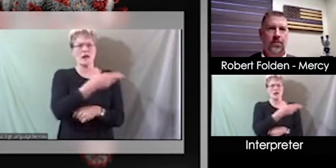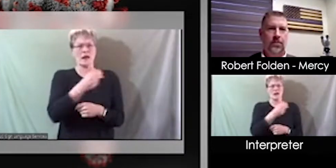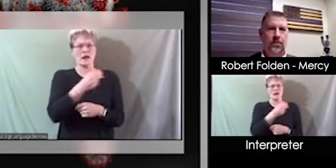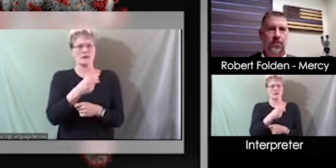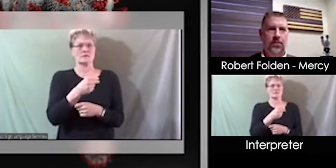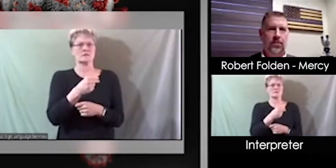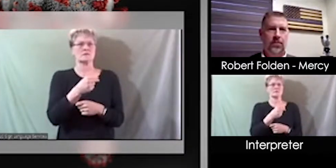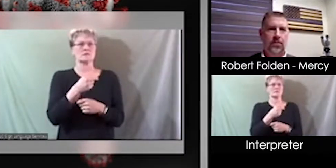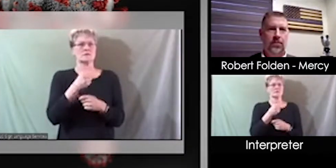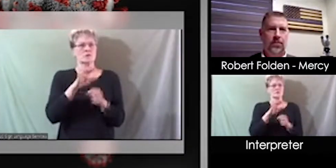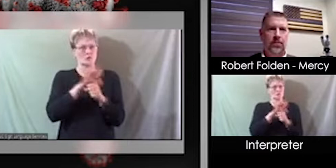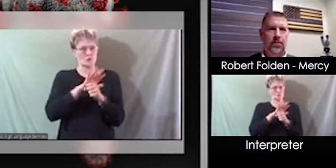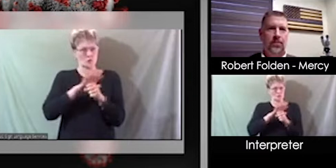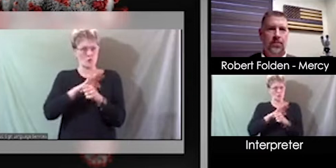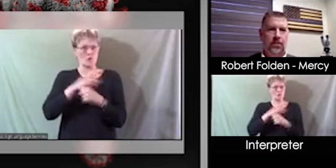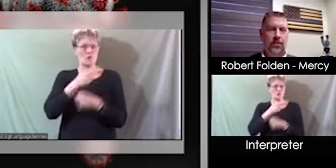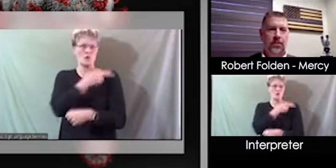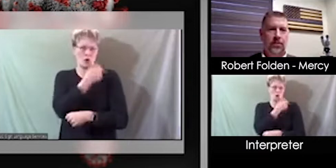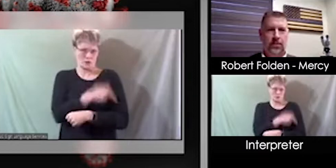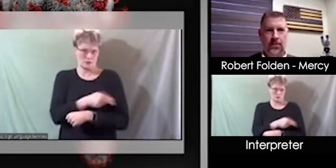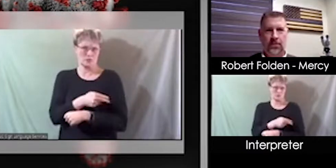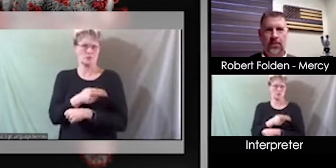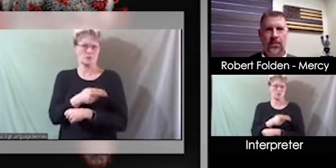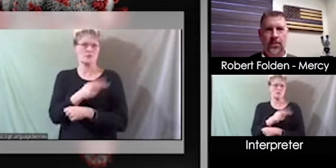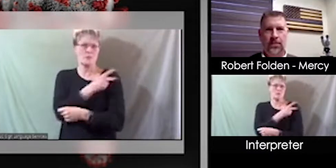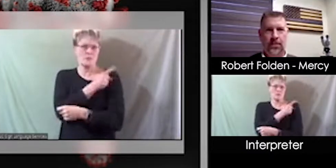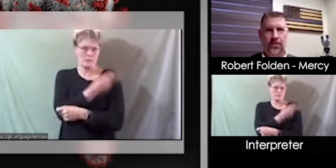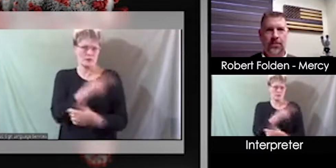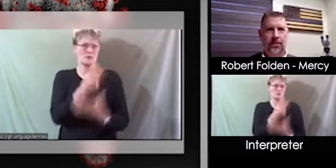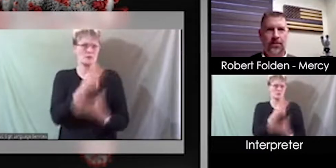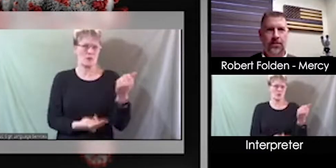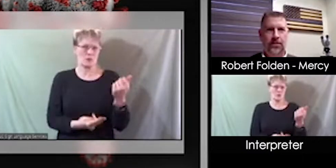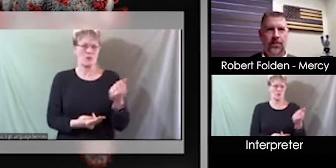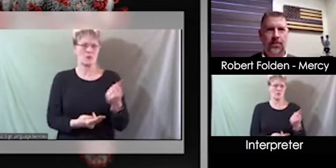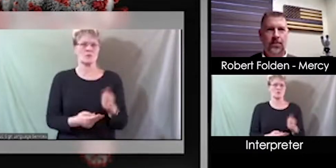local hospital and then we have 15 people